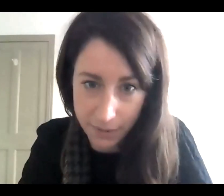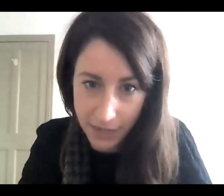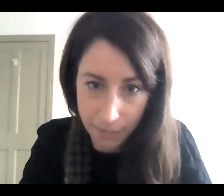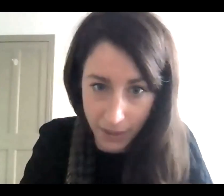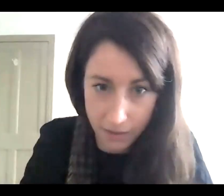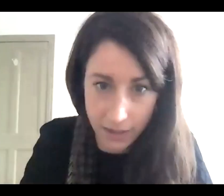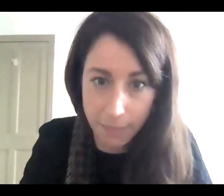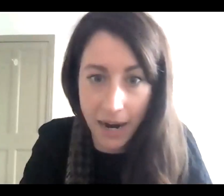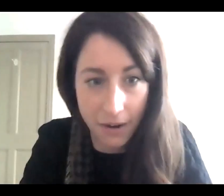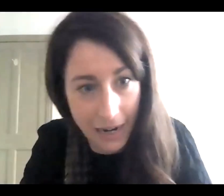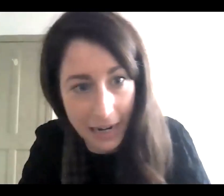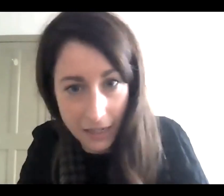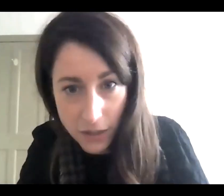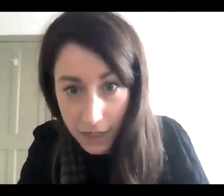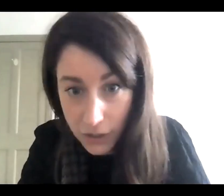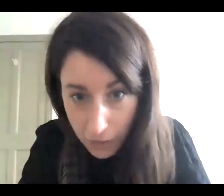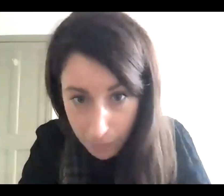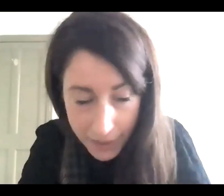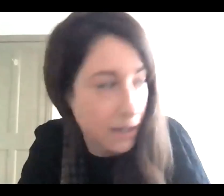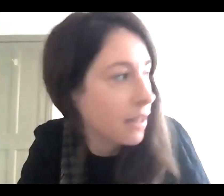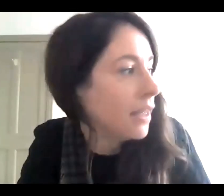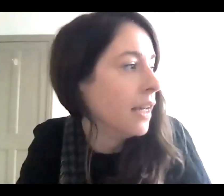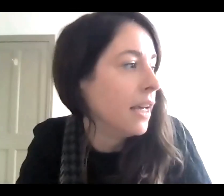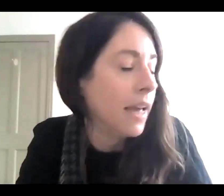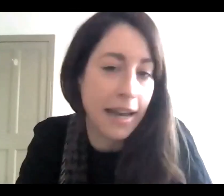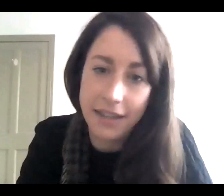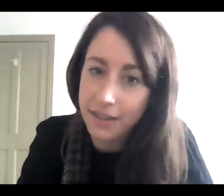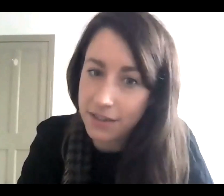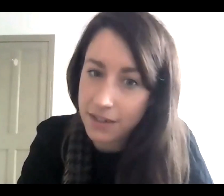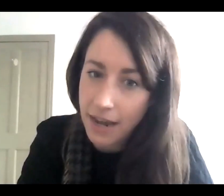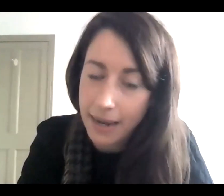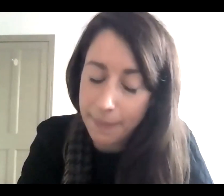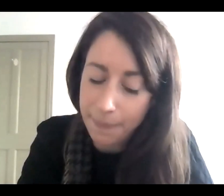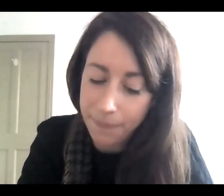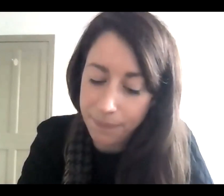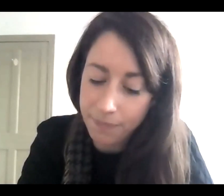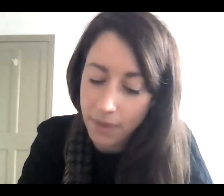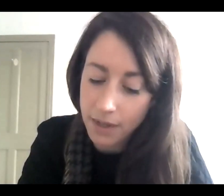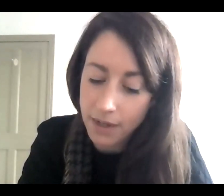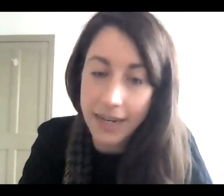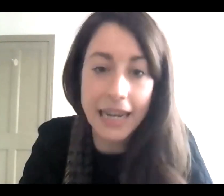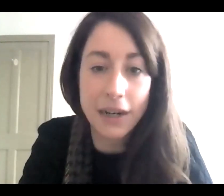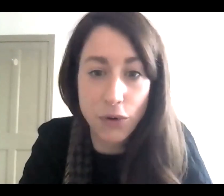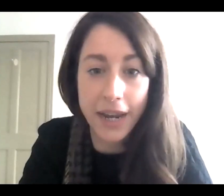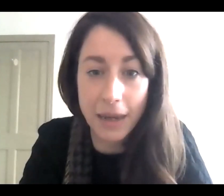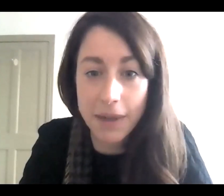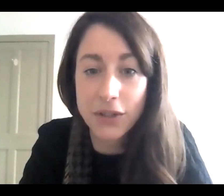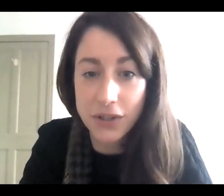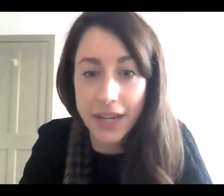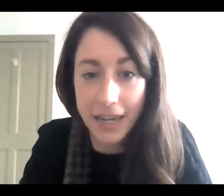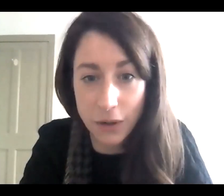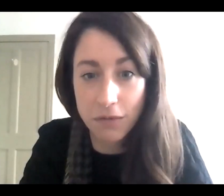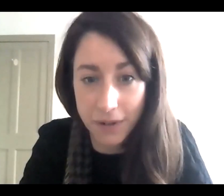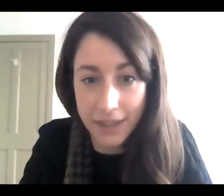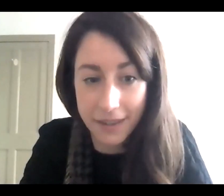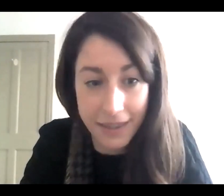that was happening, paralleling in Dublin. And Neil and Graham had just taken over at